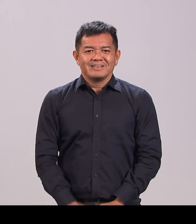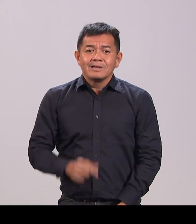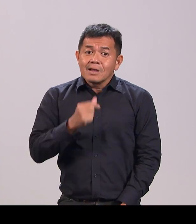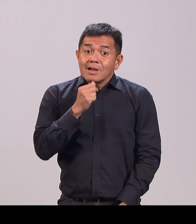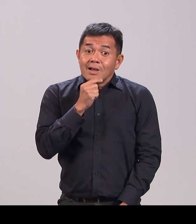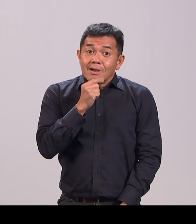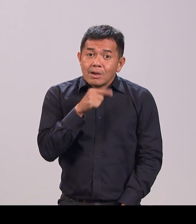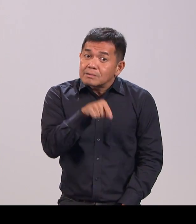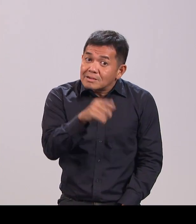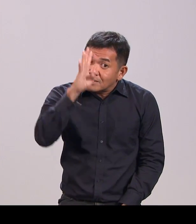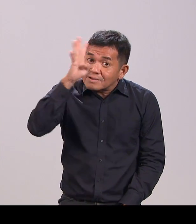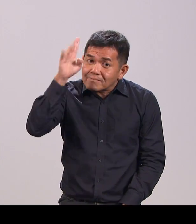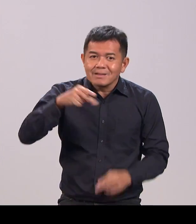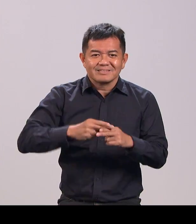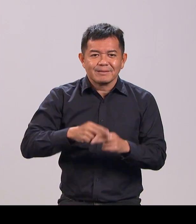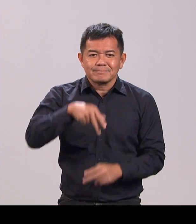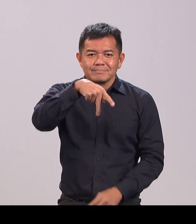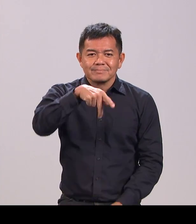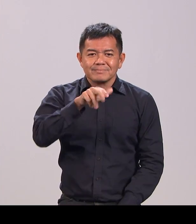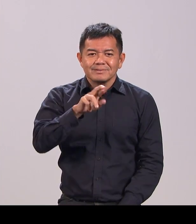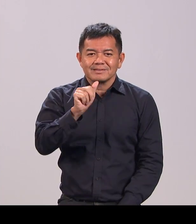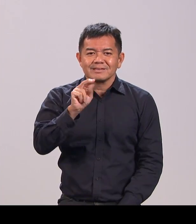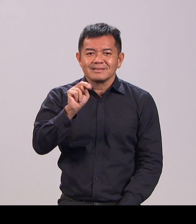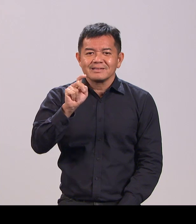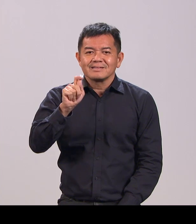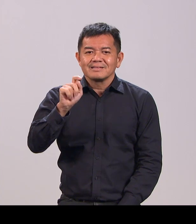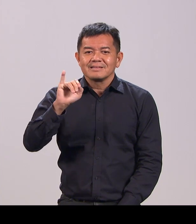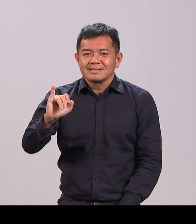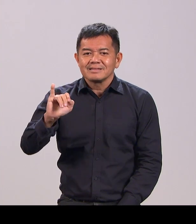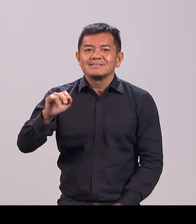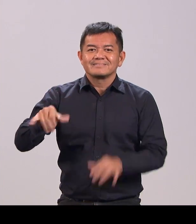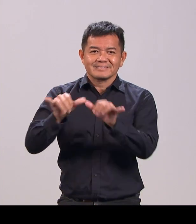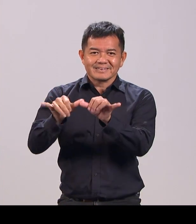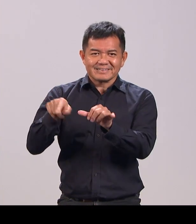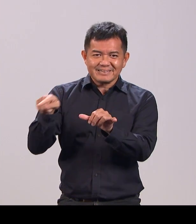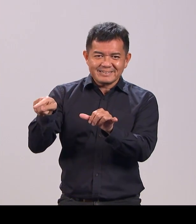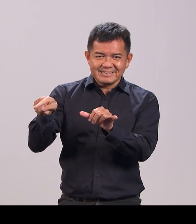She is a mechanical engineer by training and her husband, Rishi, who does the software.